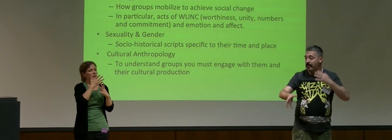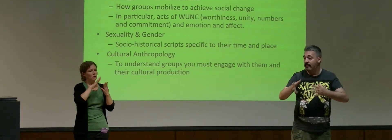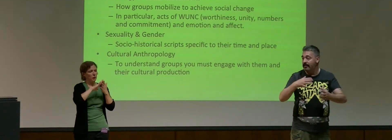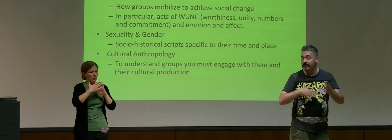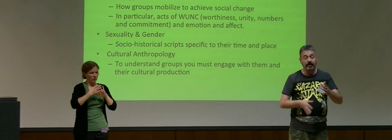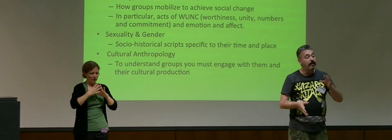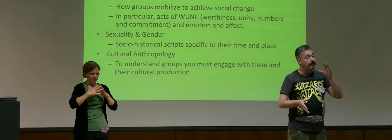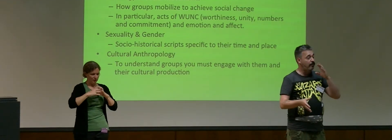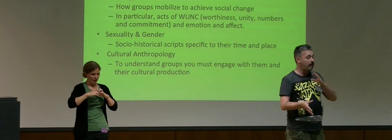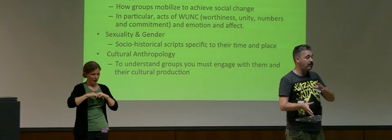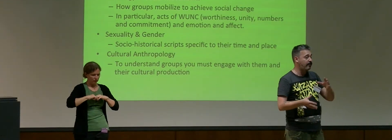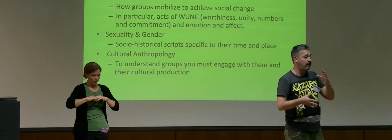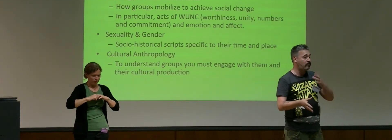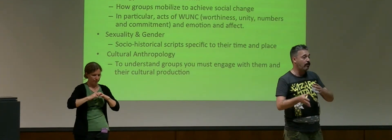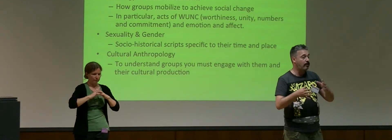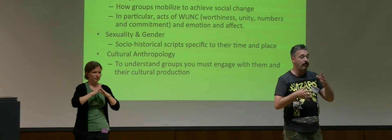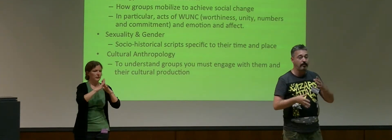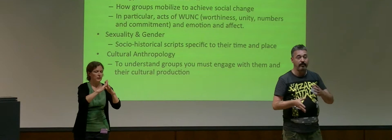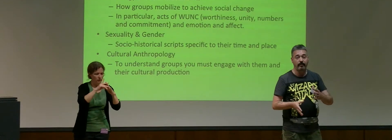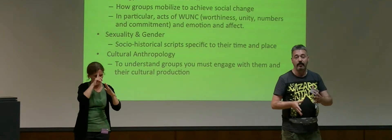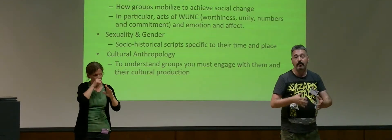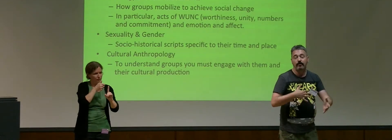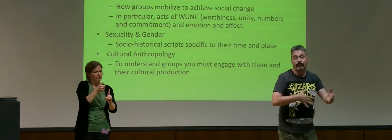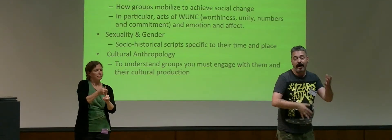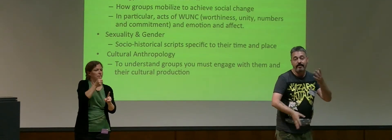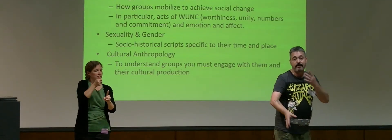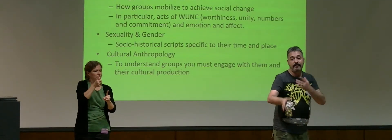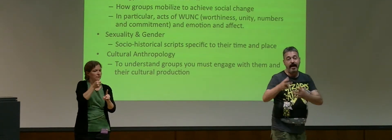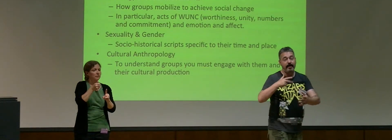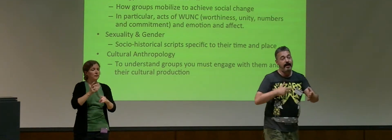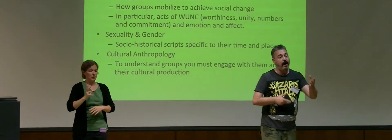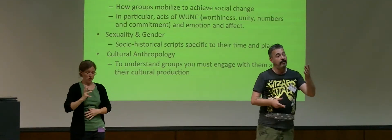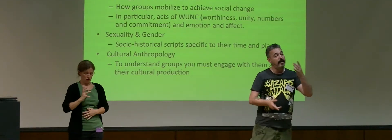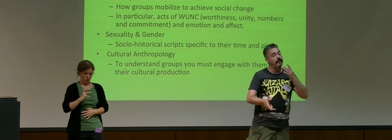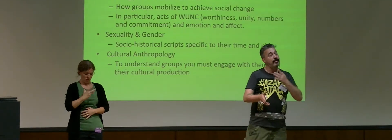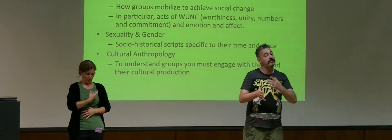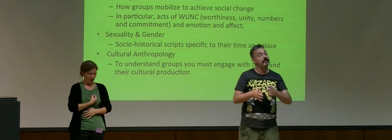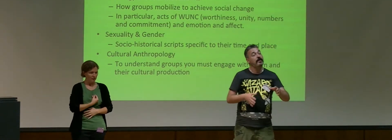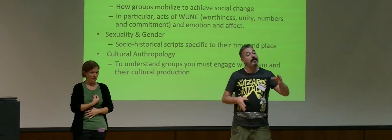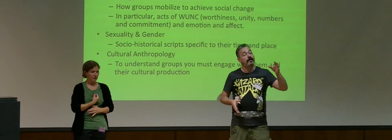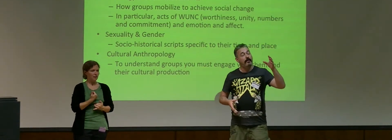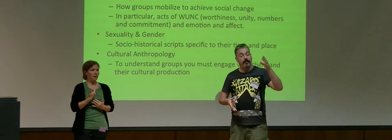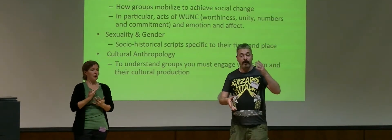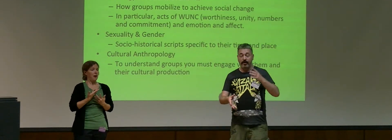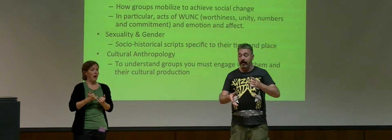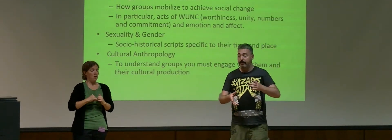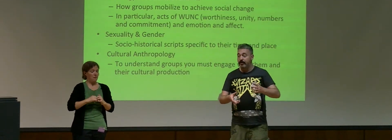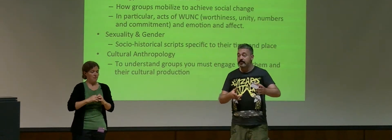in the city were specific historical moments. Trans has then now emerged